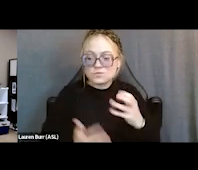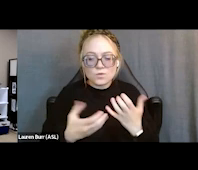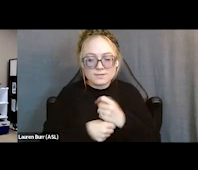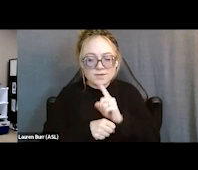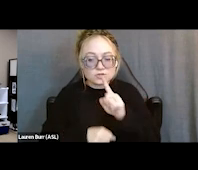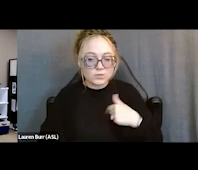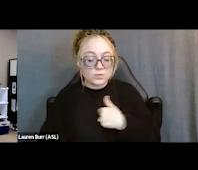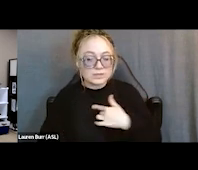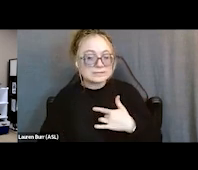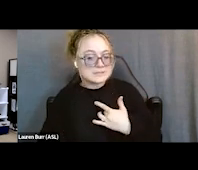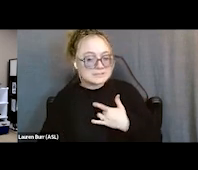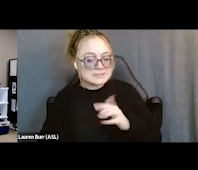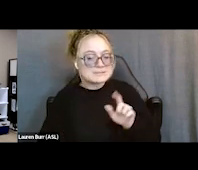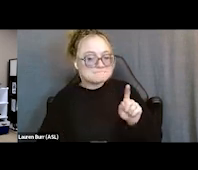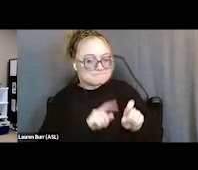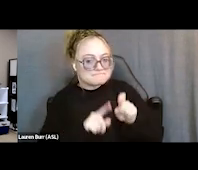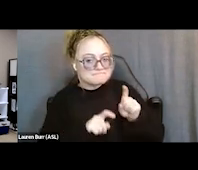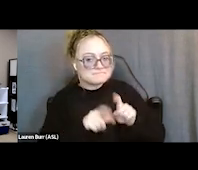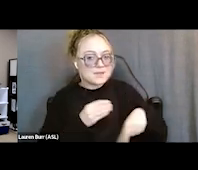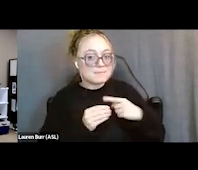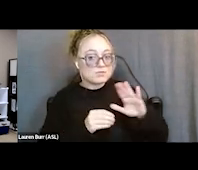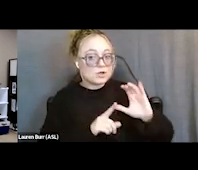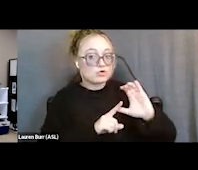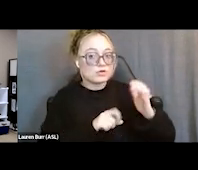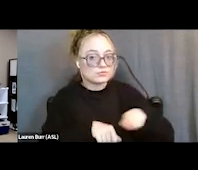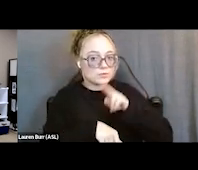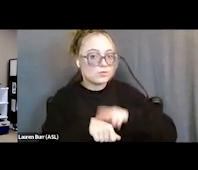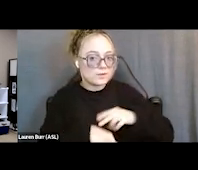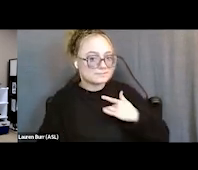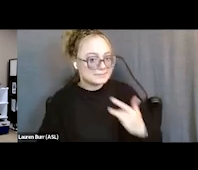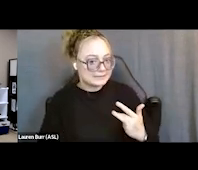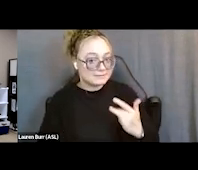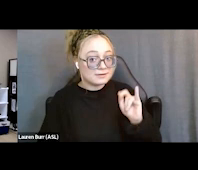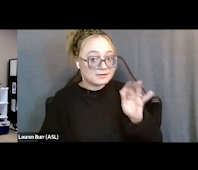to and ask about their cultural norms and, you know, if other people believe some of the same things